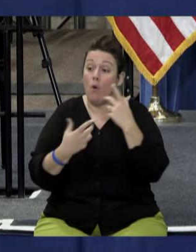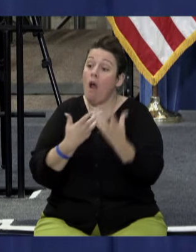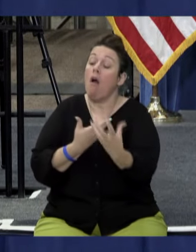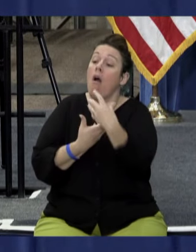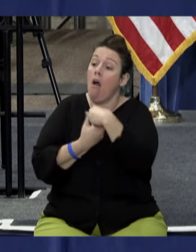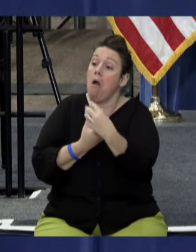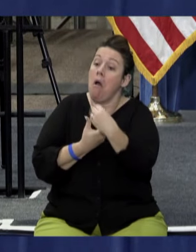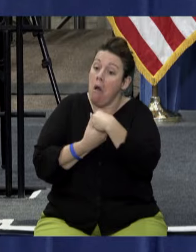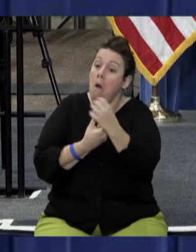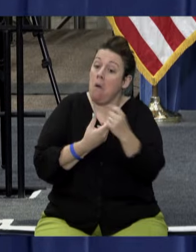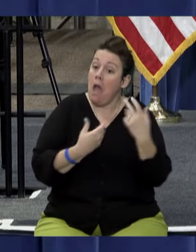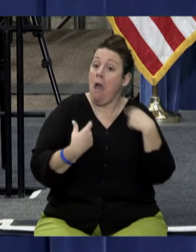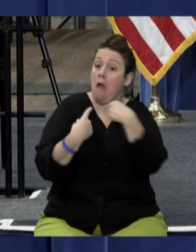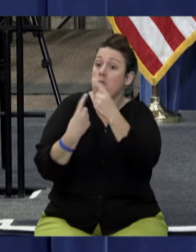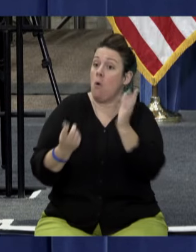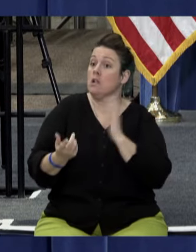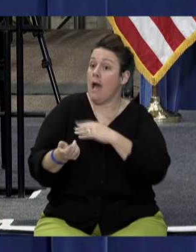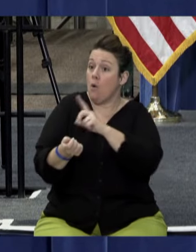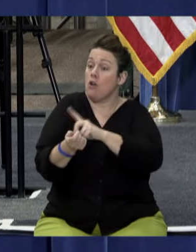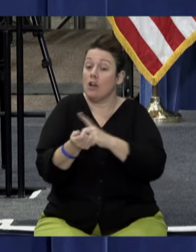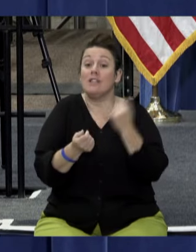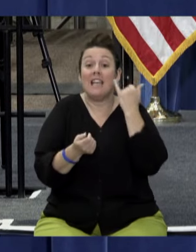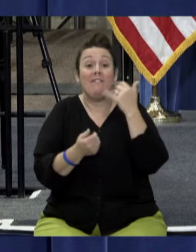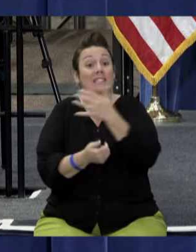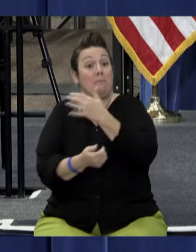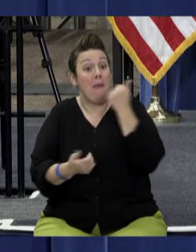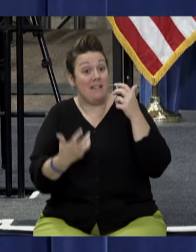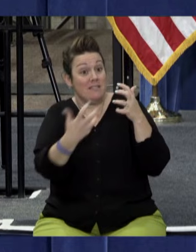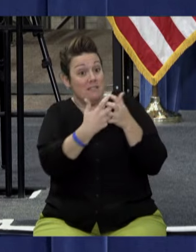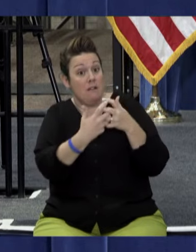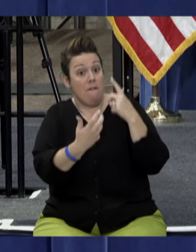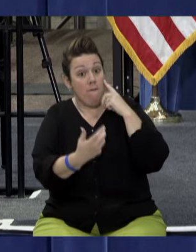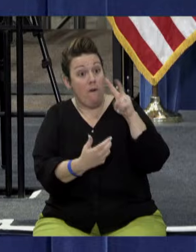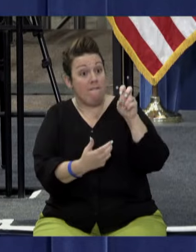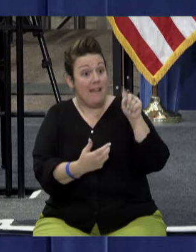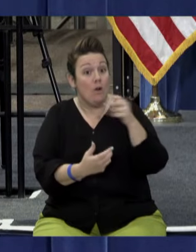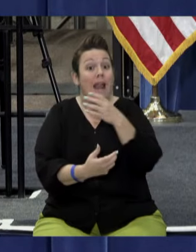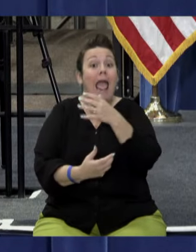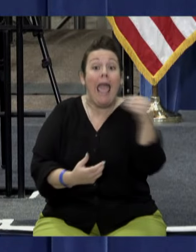what I've told our doctors is if it's best for the veteran and the caregiver. So these are the